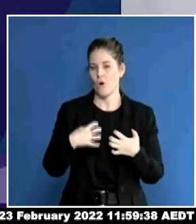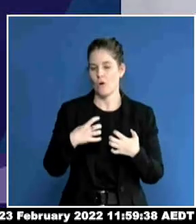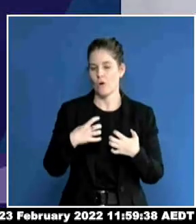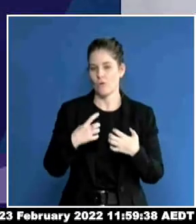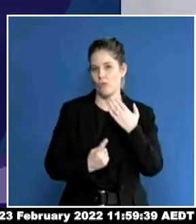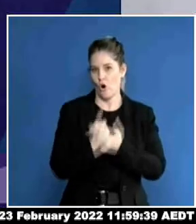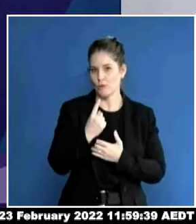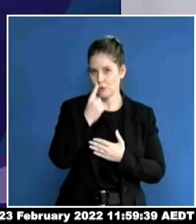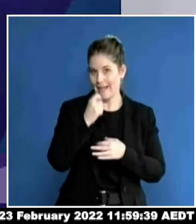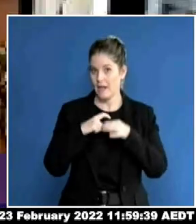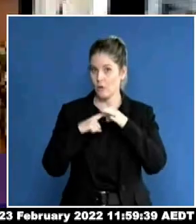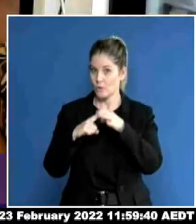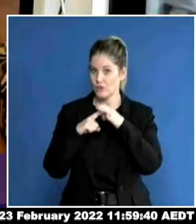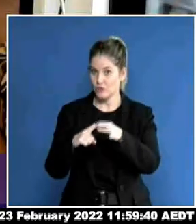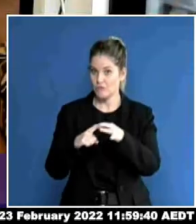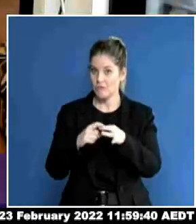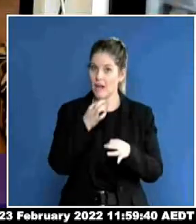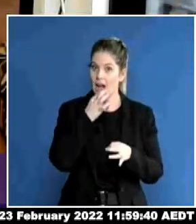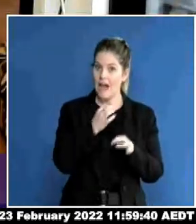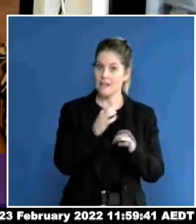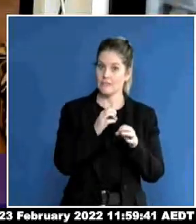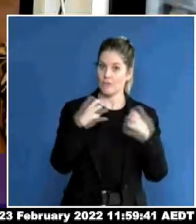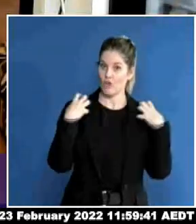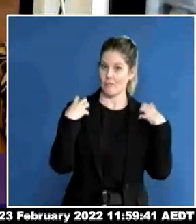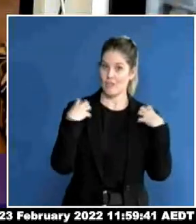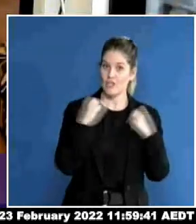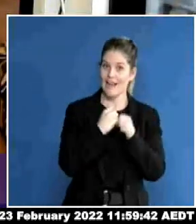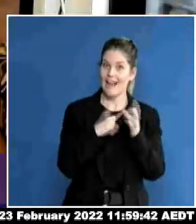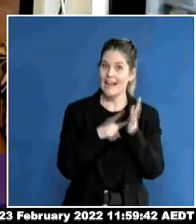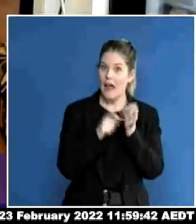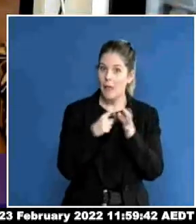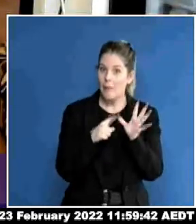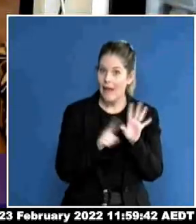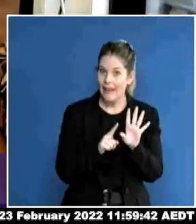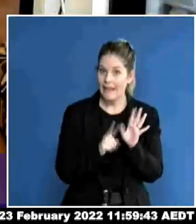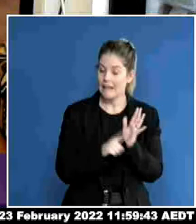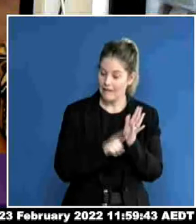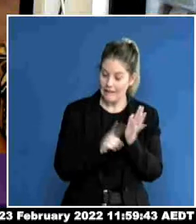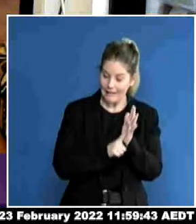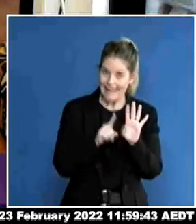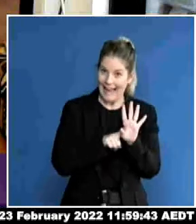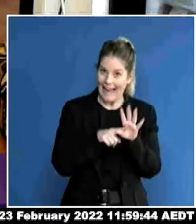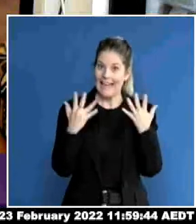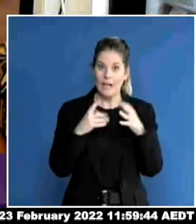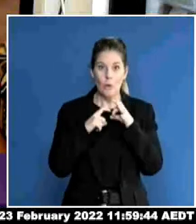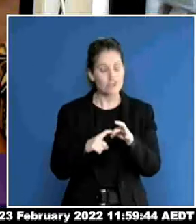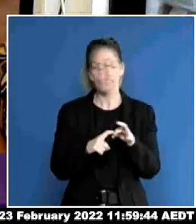No, I will wait till later. Thank you. CHAIR: Commissioner Mason? COMMISSIONER MASON: Yes, I will wait till